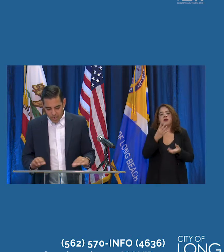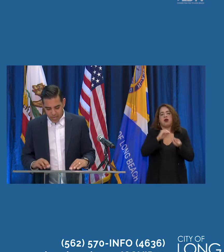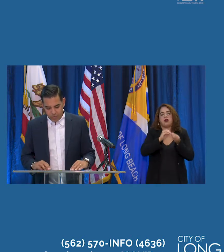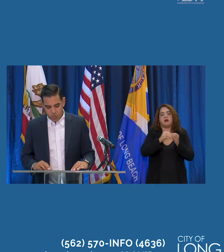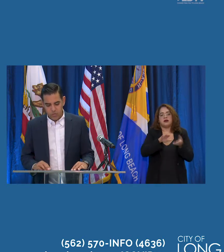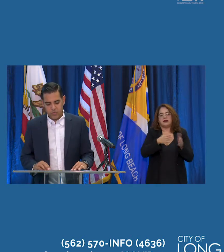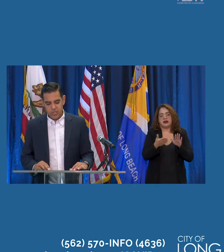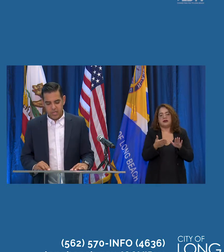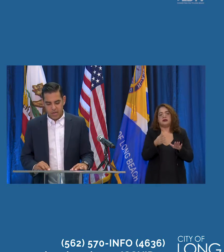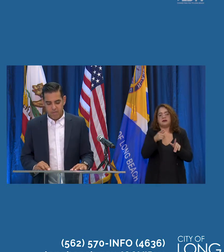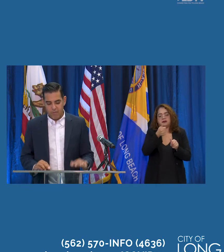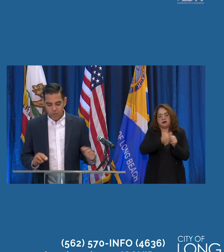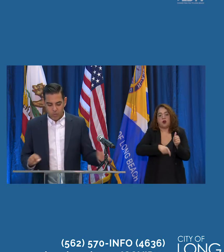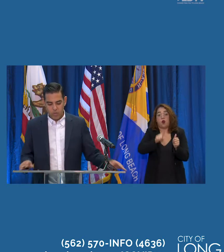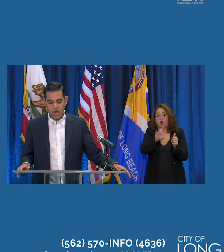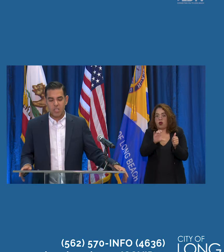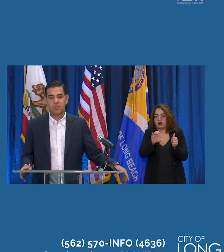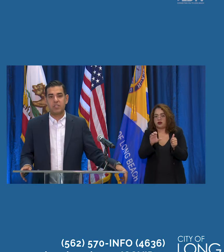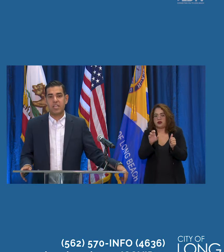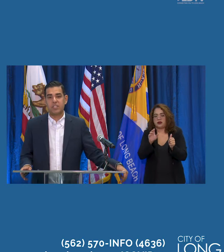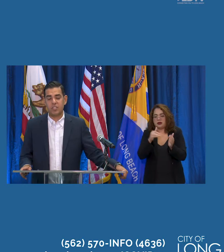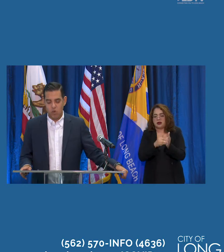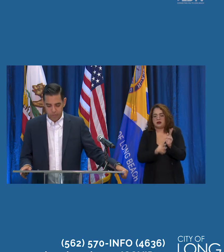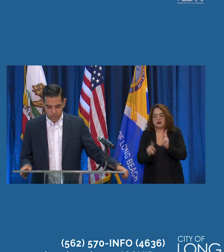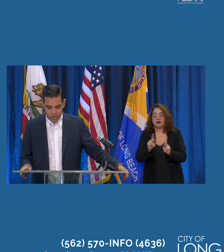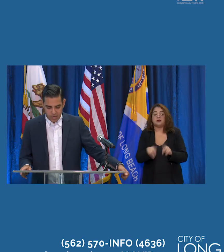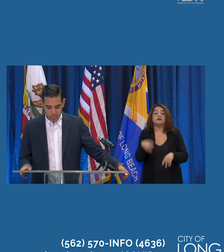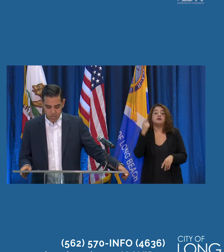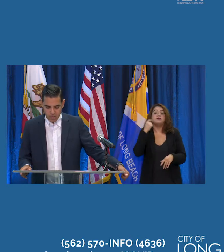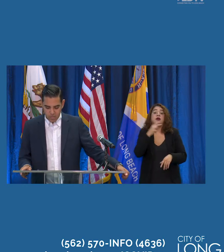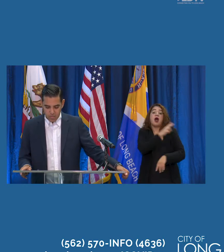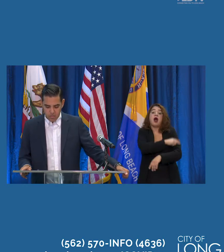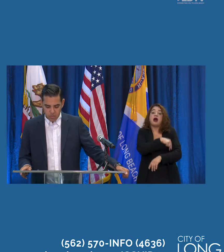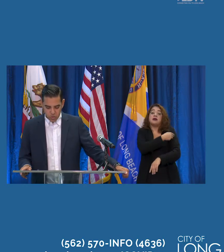And of course the ever important hospitalization over time